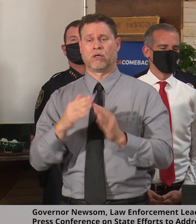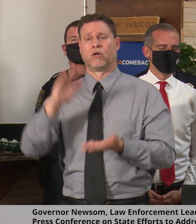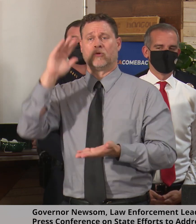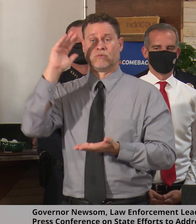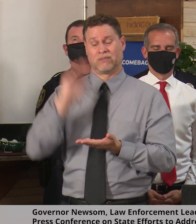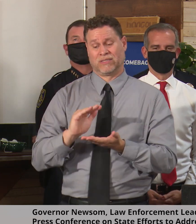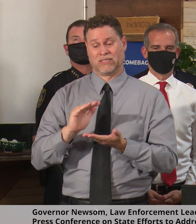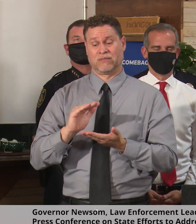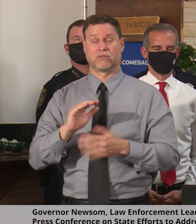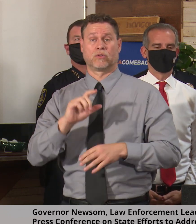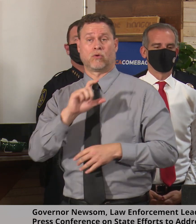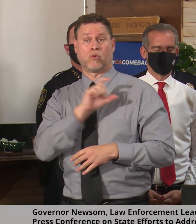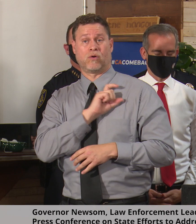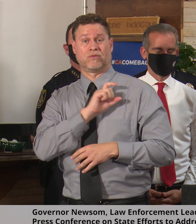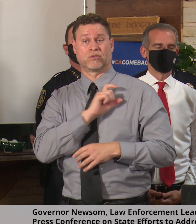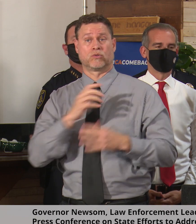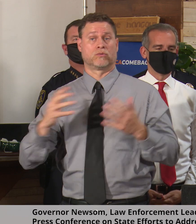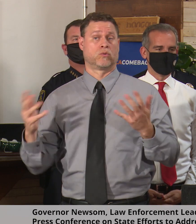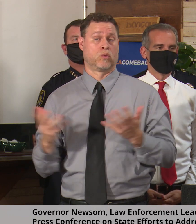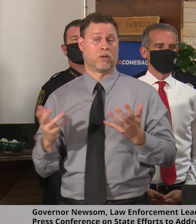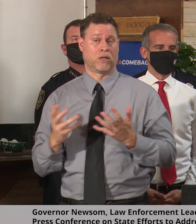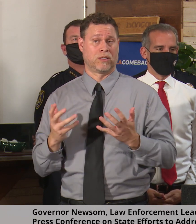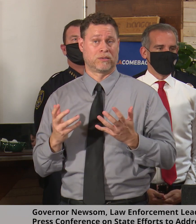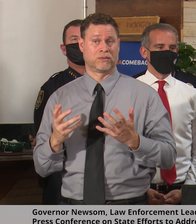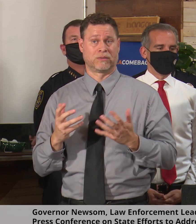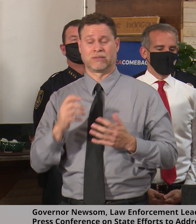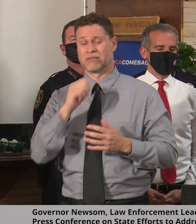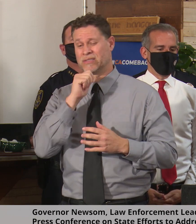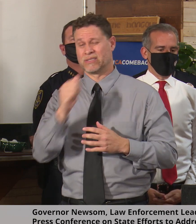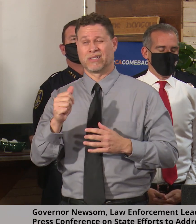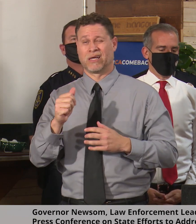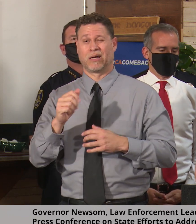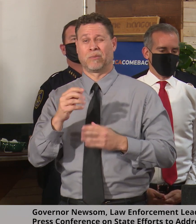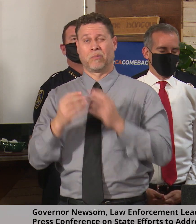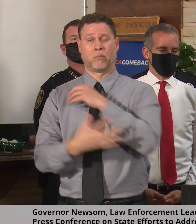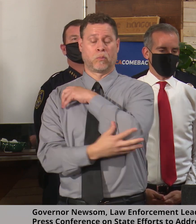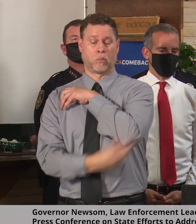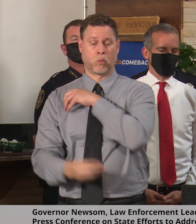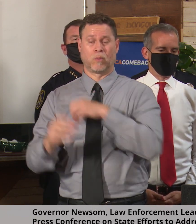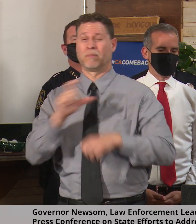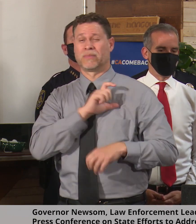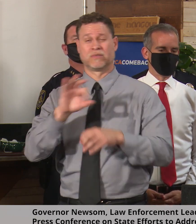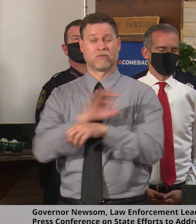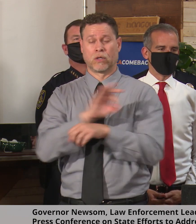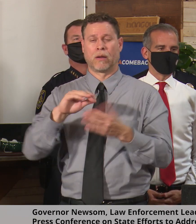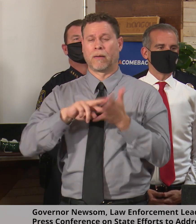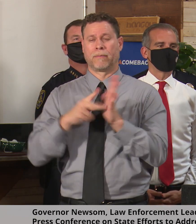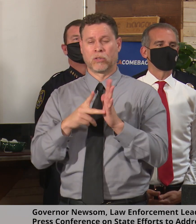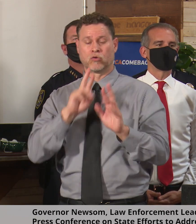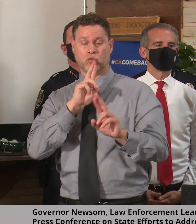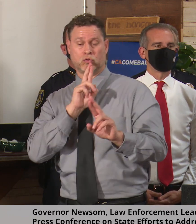of our officers of what are not maybe core police functions and by that I mean responding to welfare